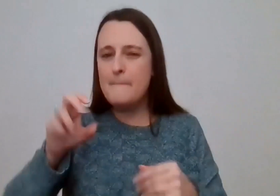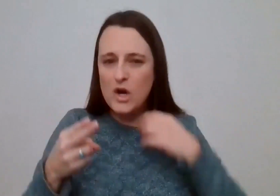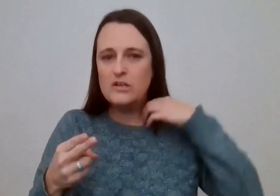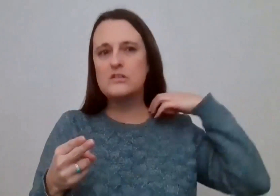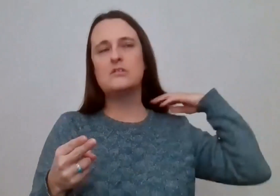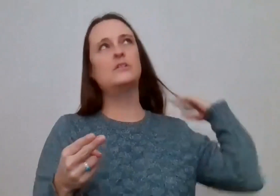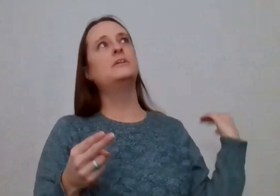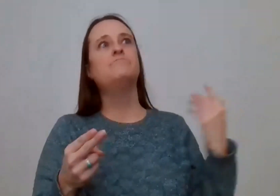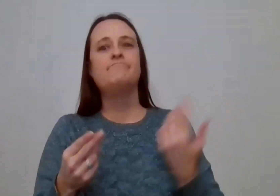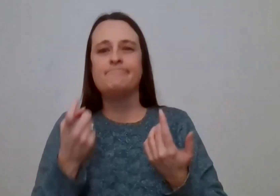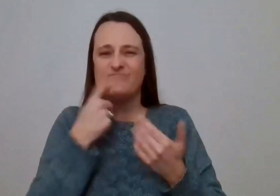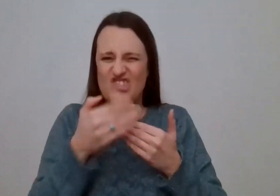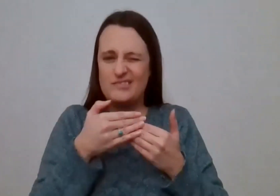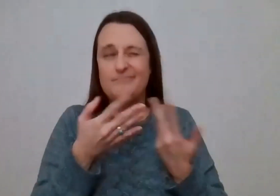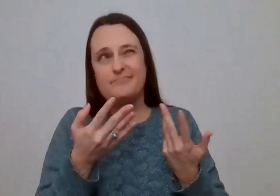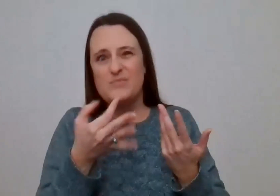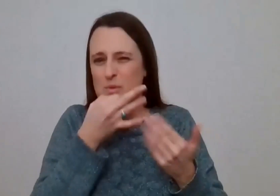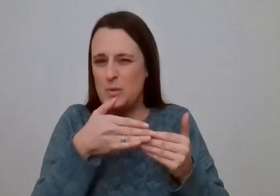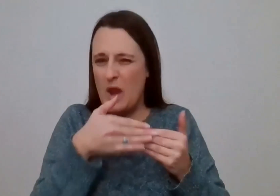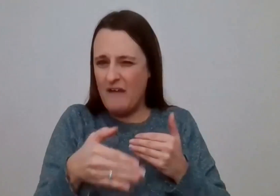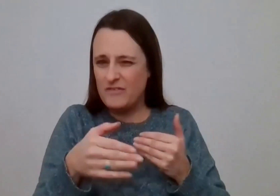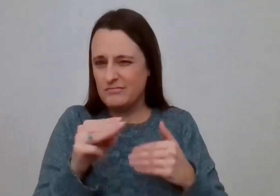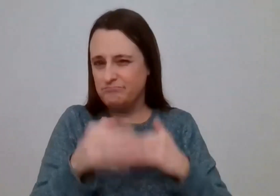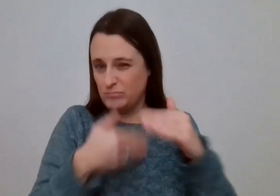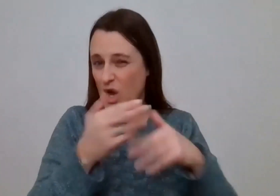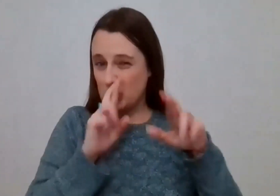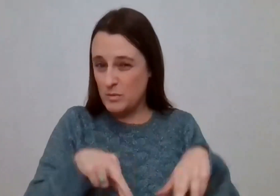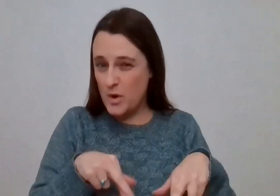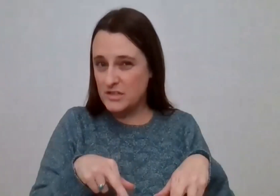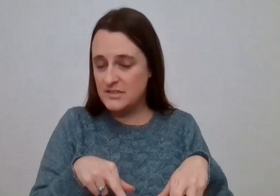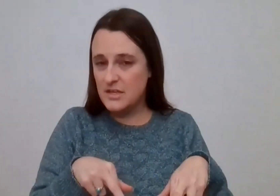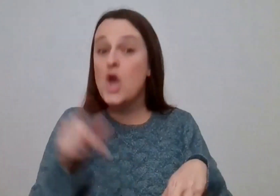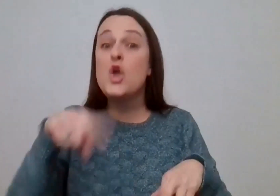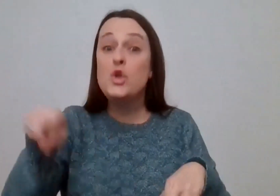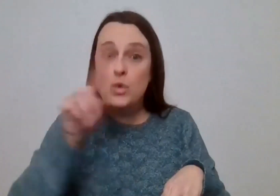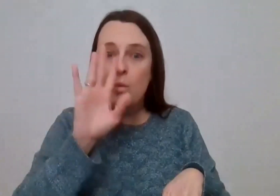progress reports are shortly uh thereafter you will then receive a communication and that is